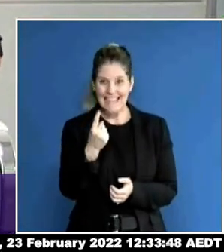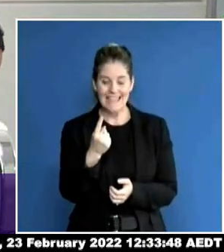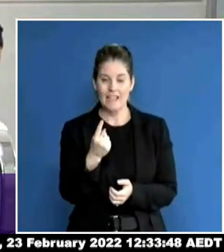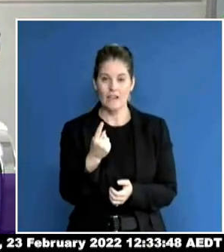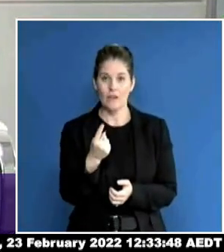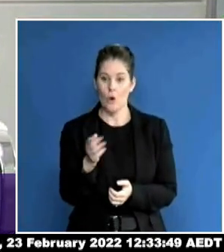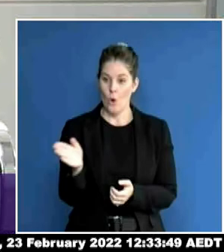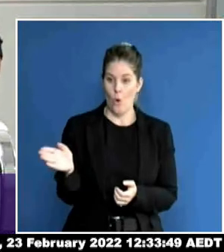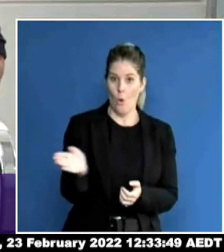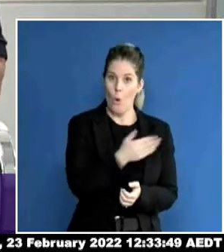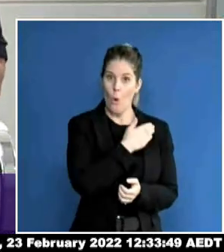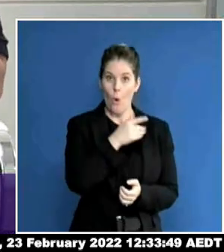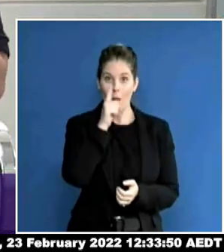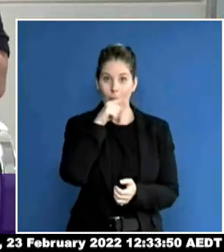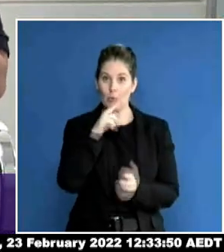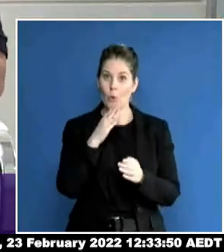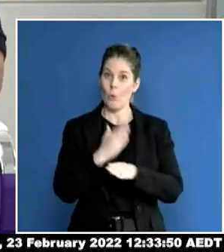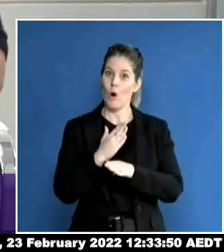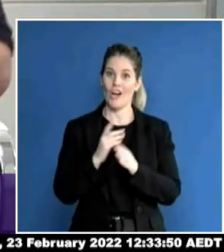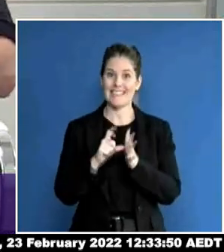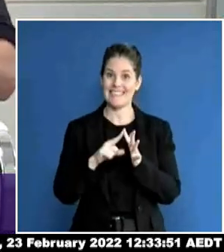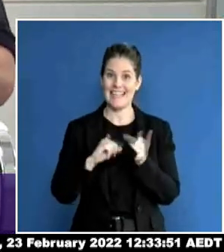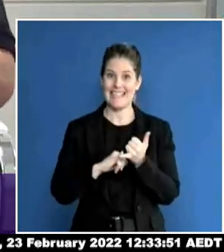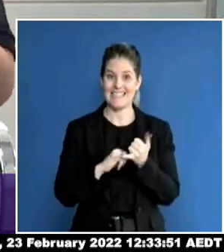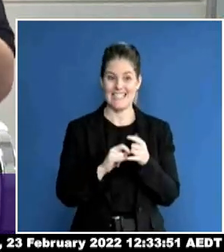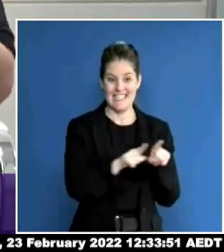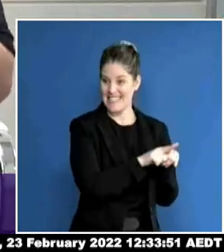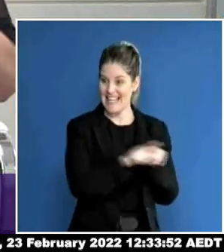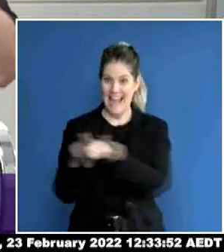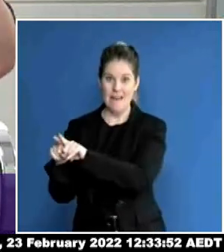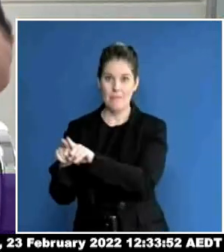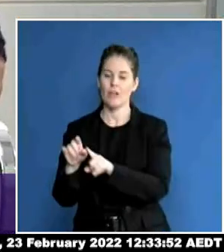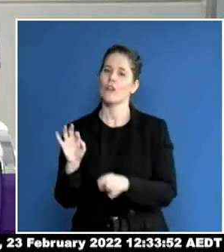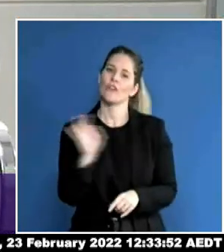There are certainly some people who do exceptional work, that try tirelessly to